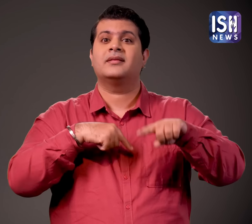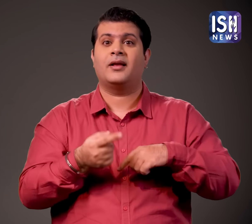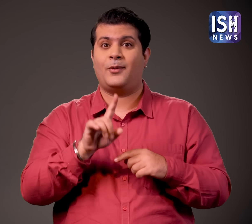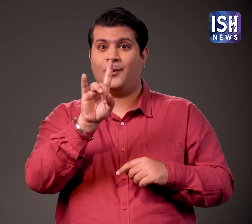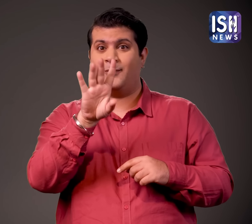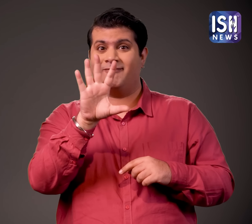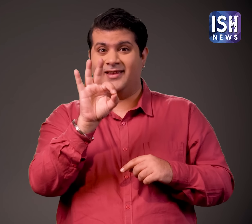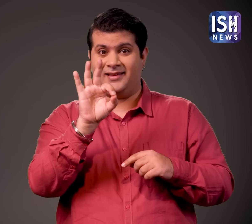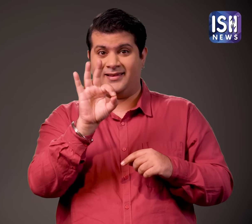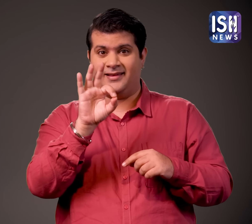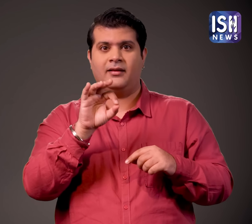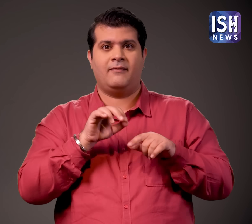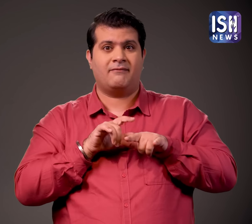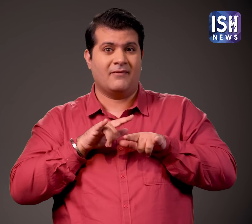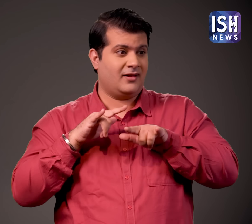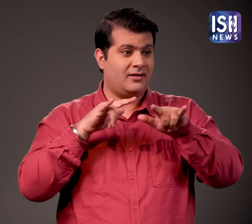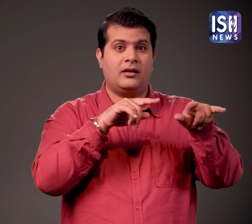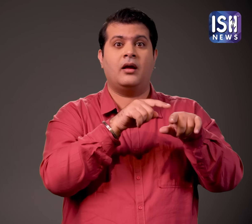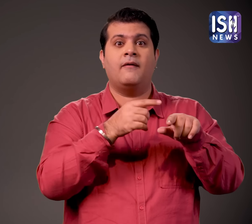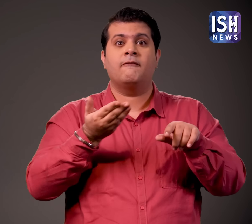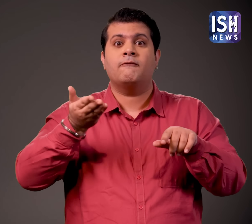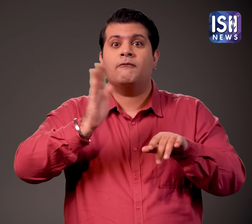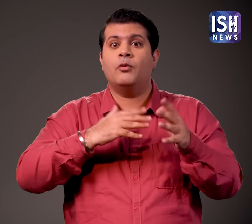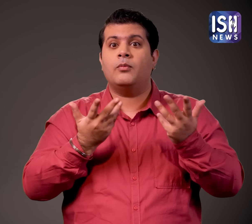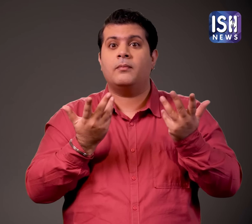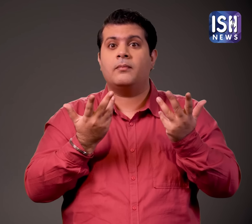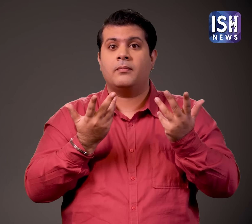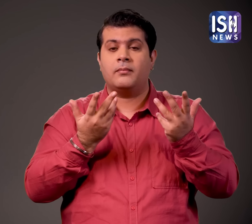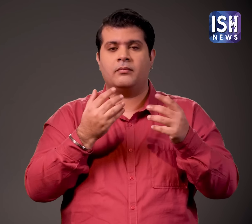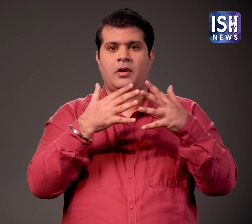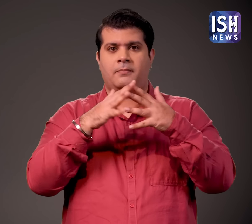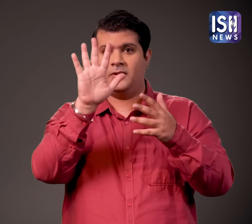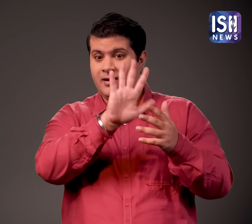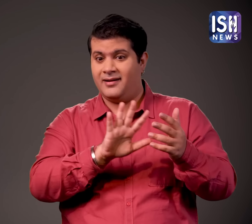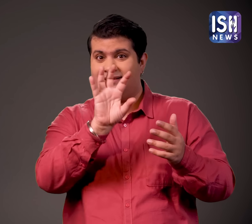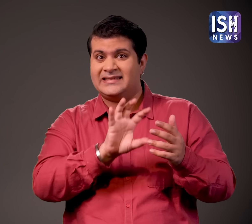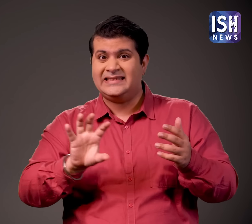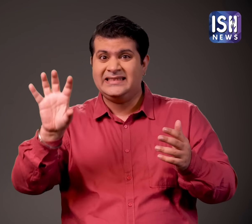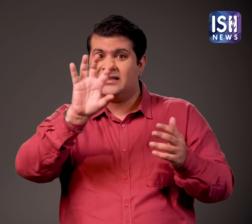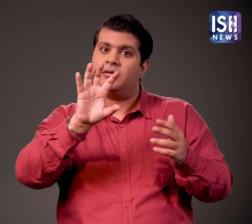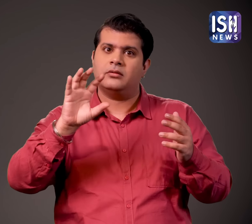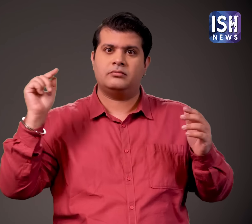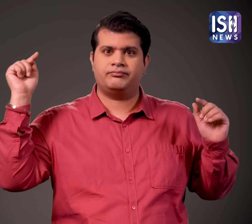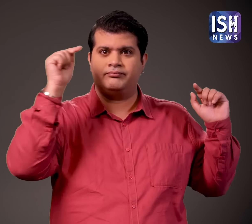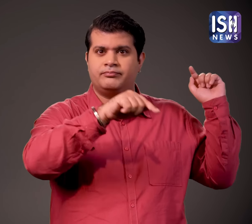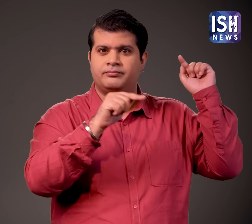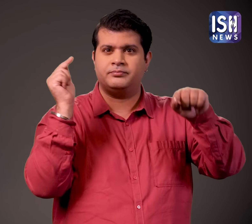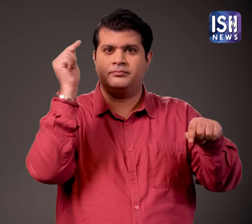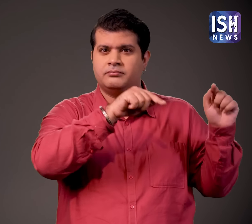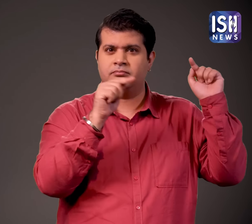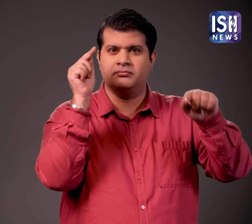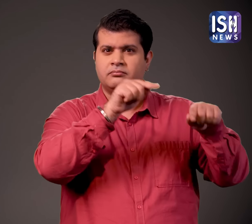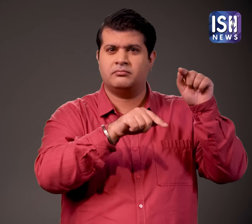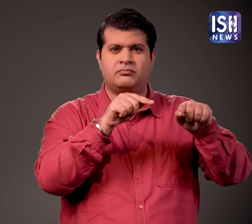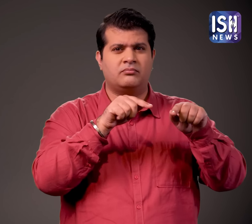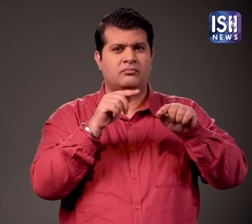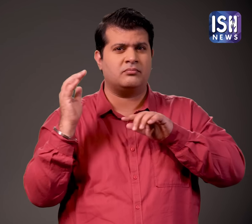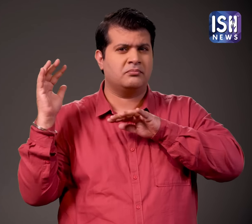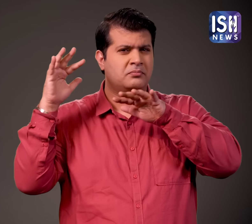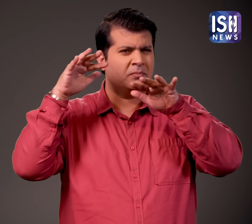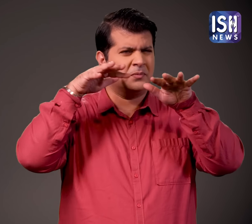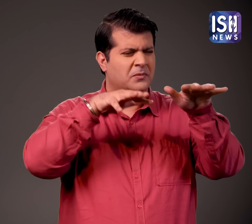After this, more than 150 US fighter jets took off from different air bases